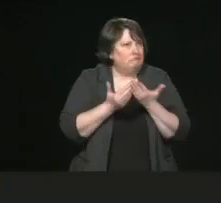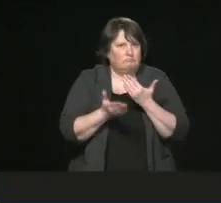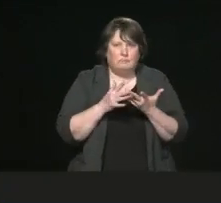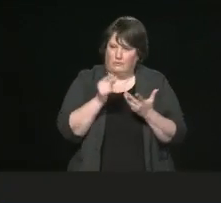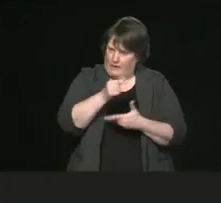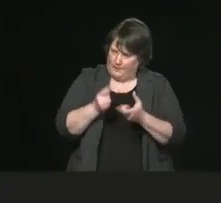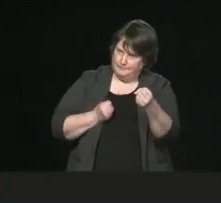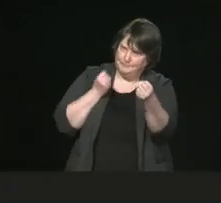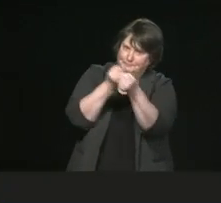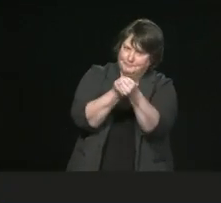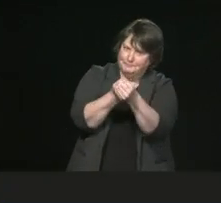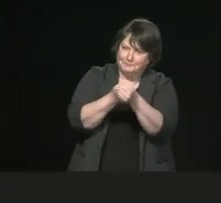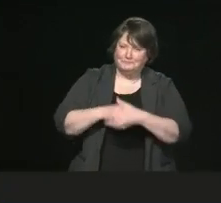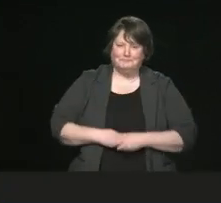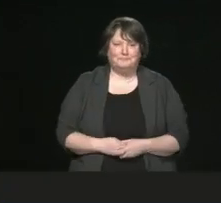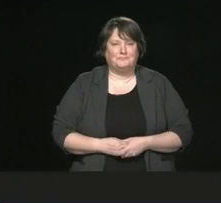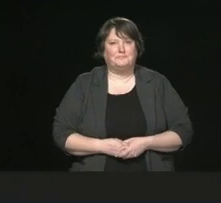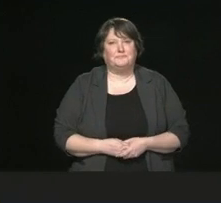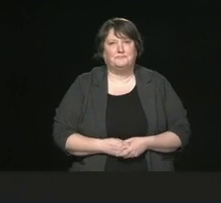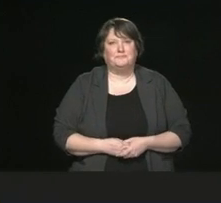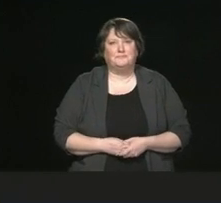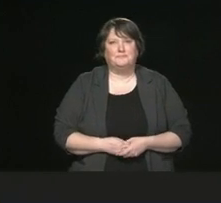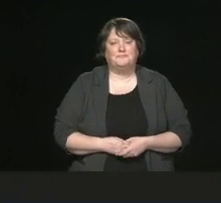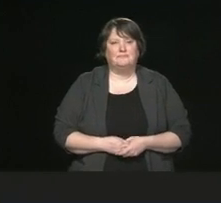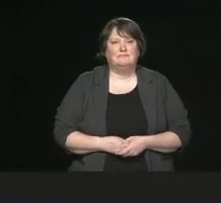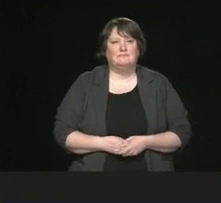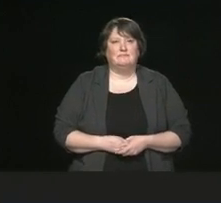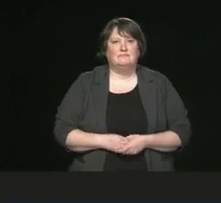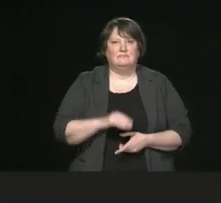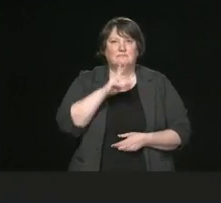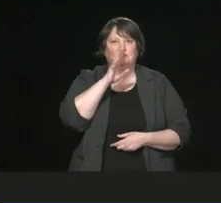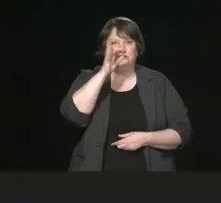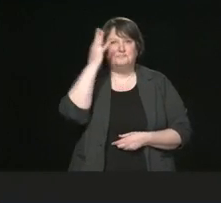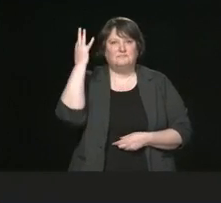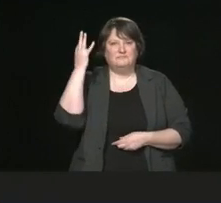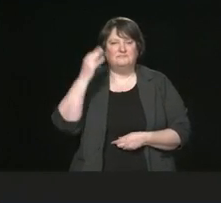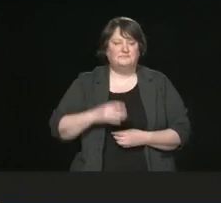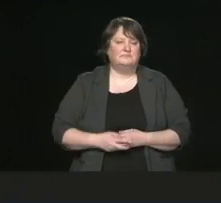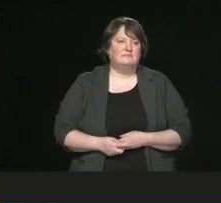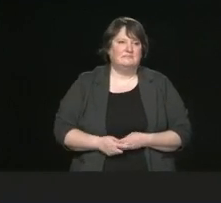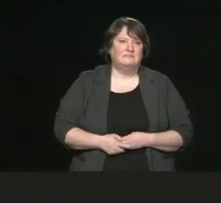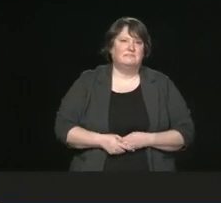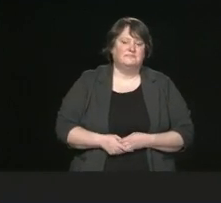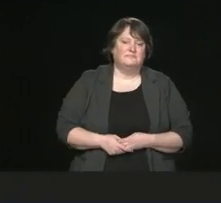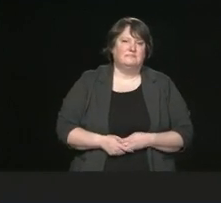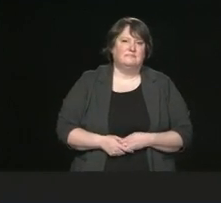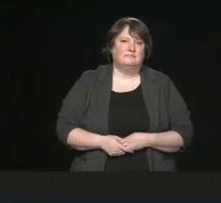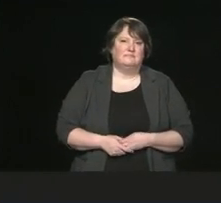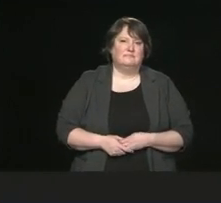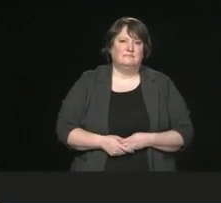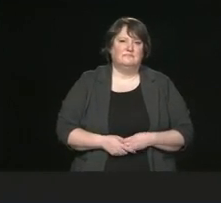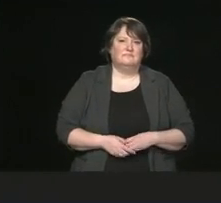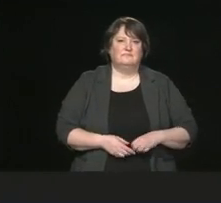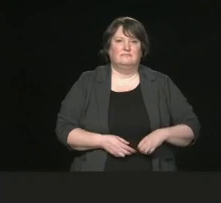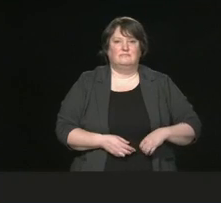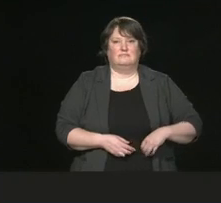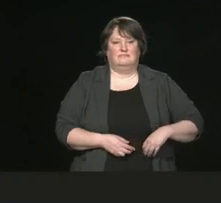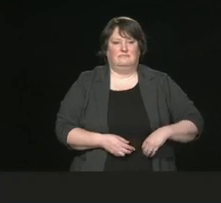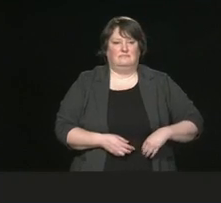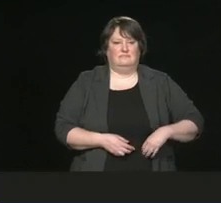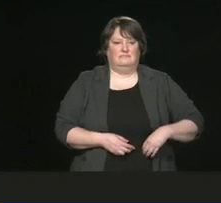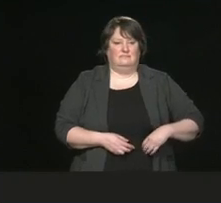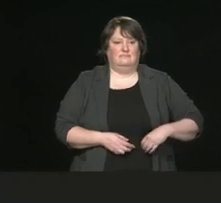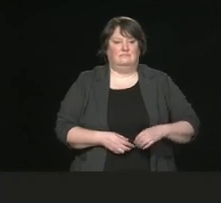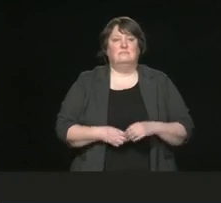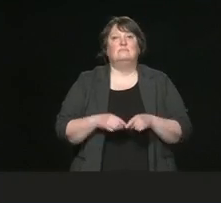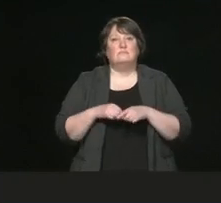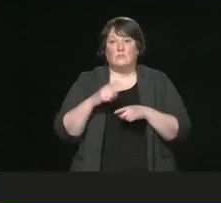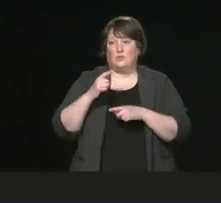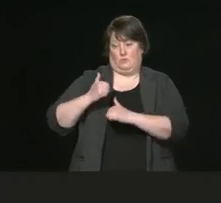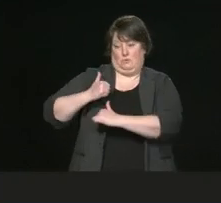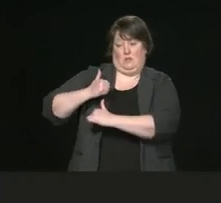NO MATTER WHO YOU ARE OR WHERE